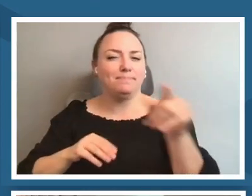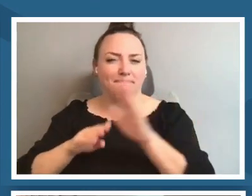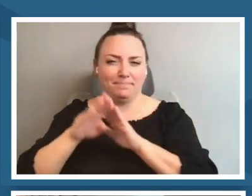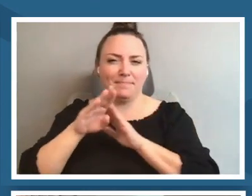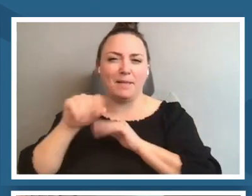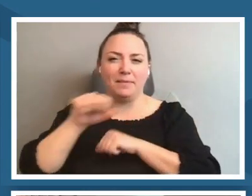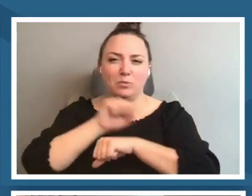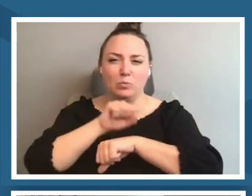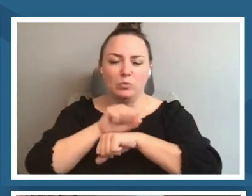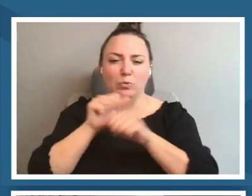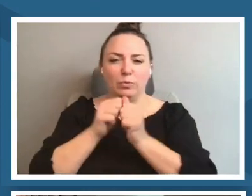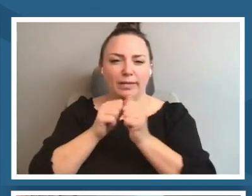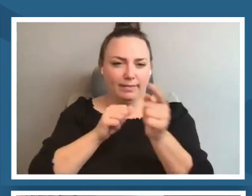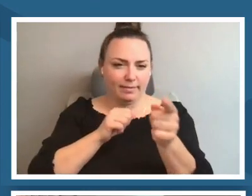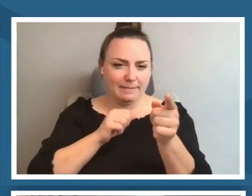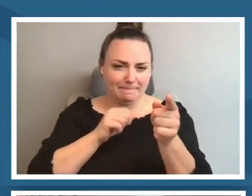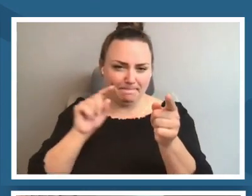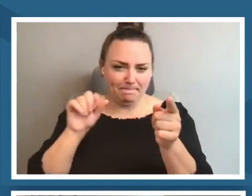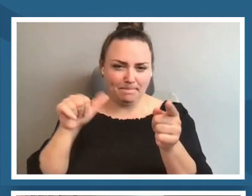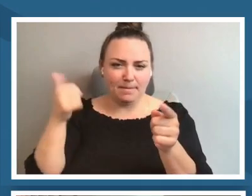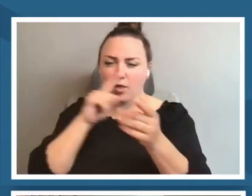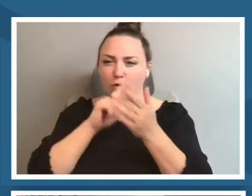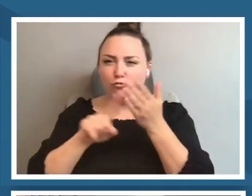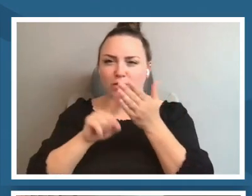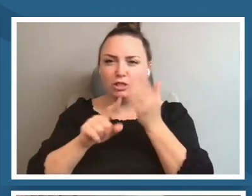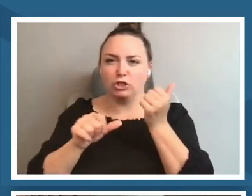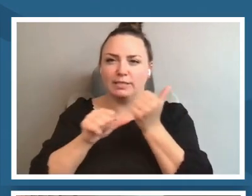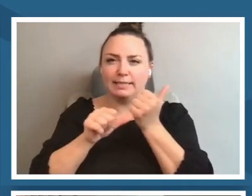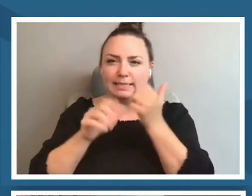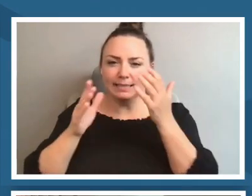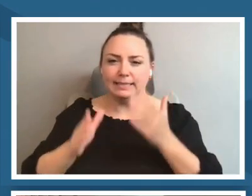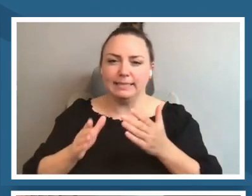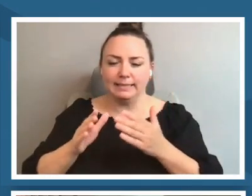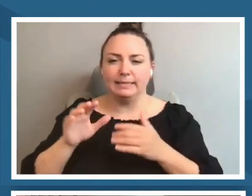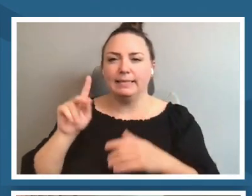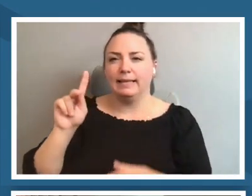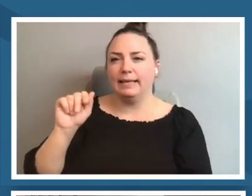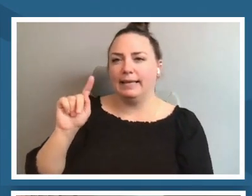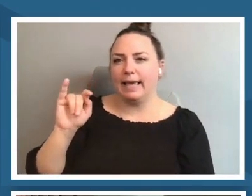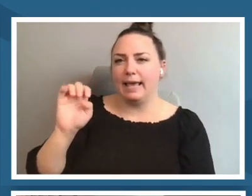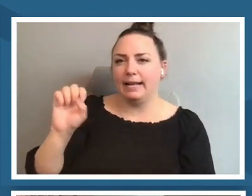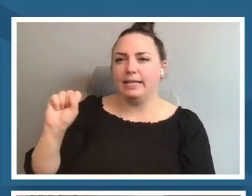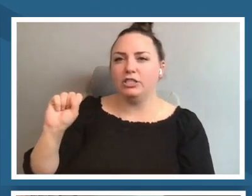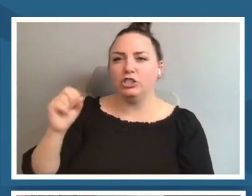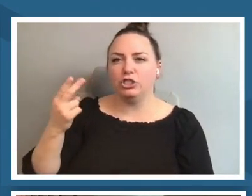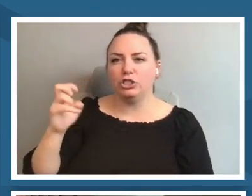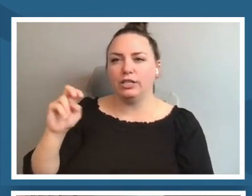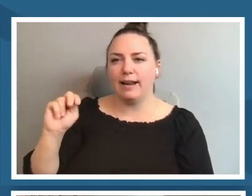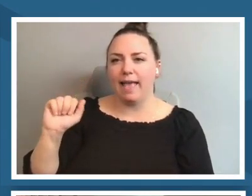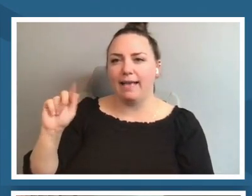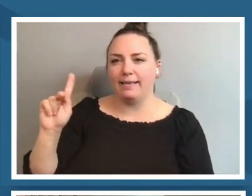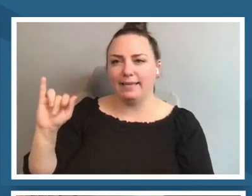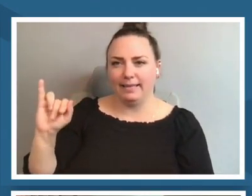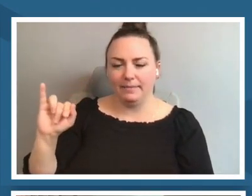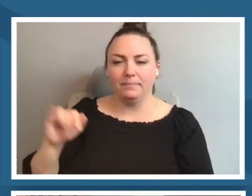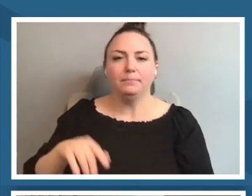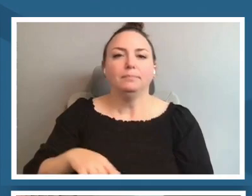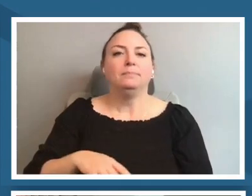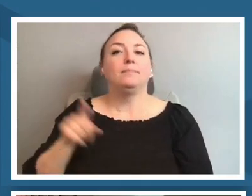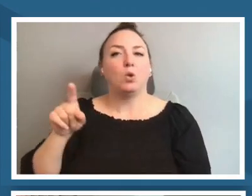um another research assistant katie shanaki and we actually did